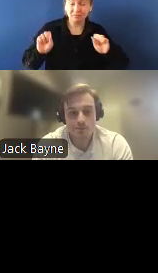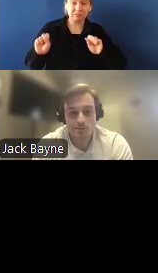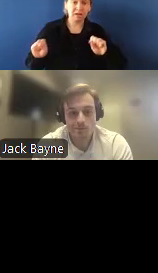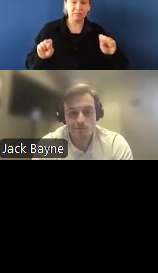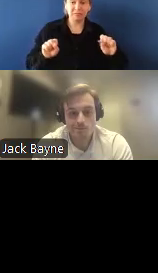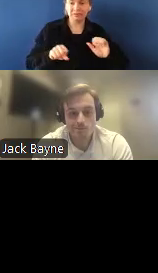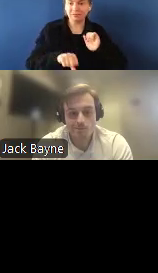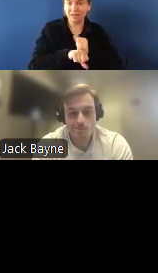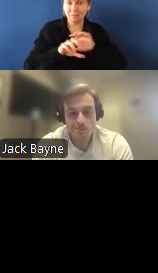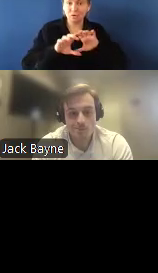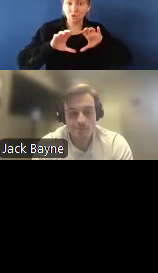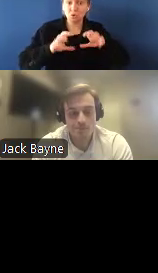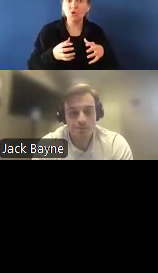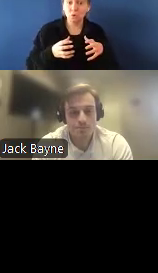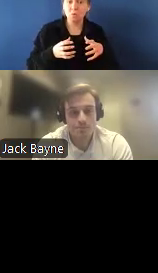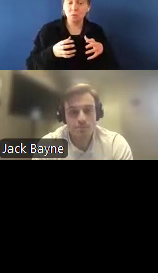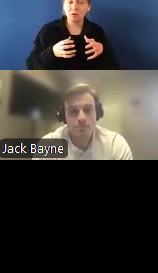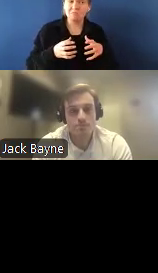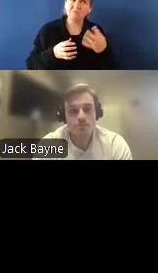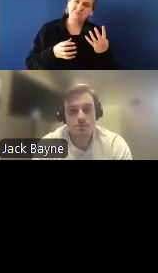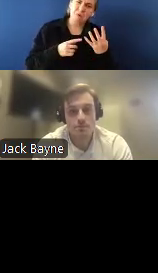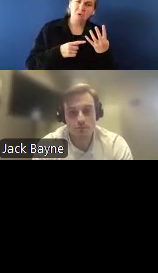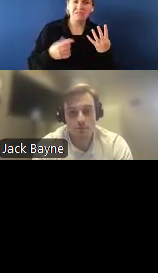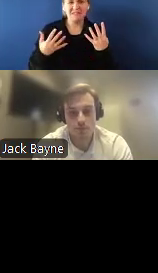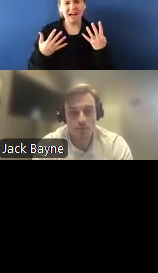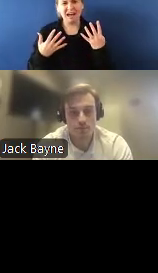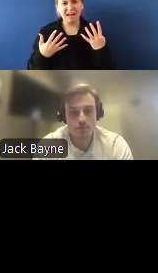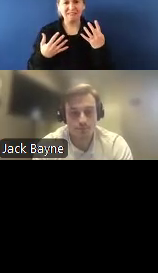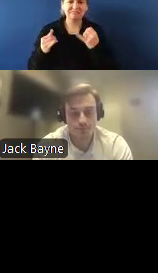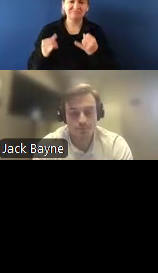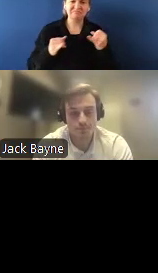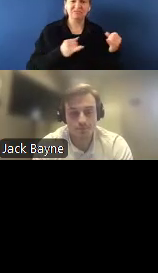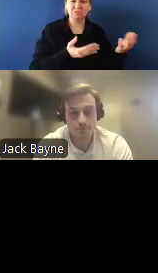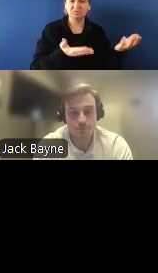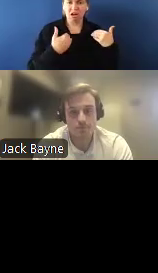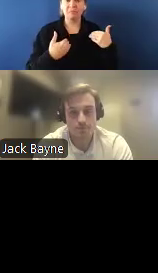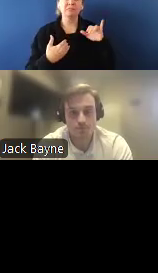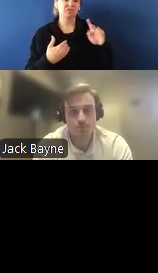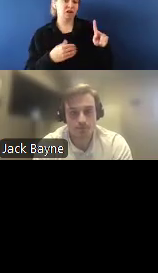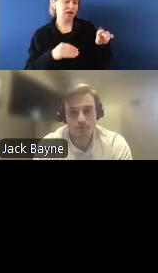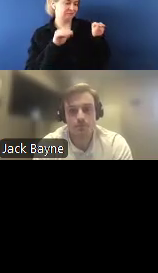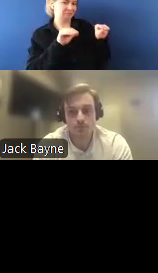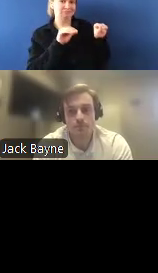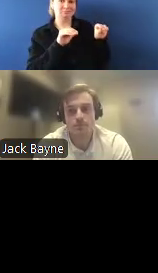a group where a group of four to five individuals would come in and Jack would instruct them. They